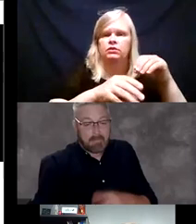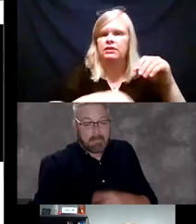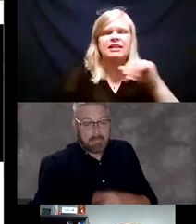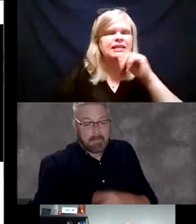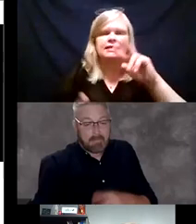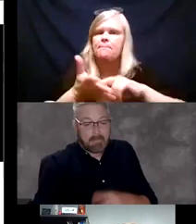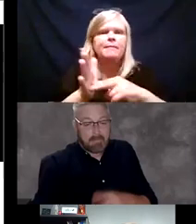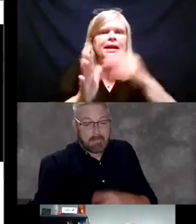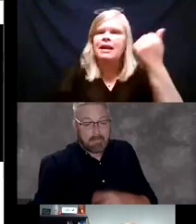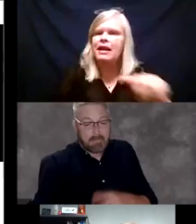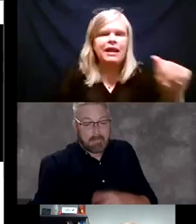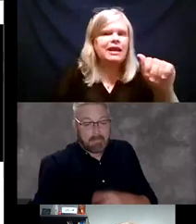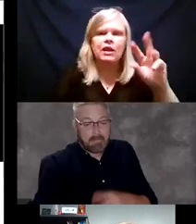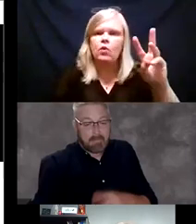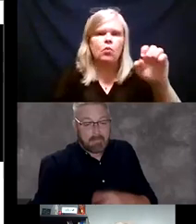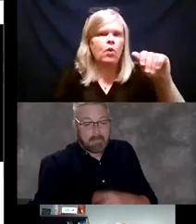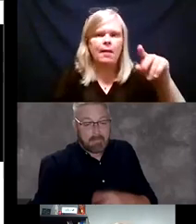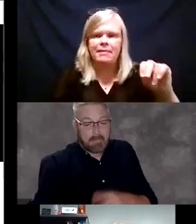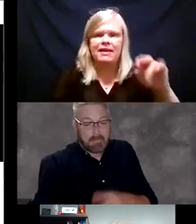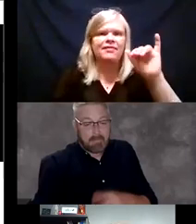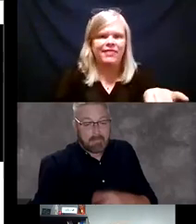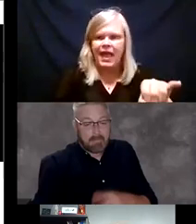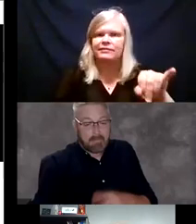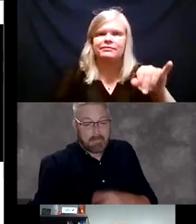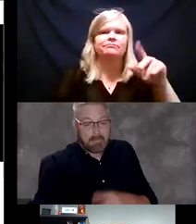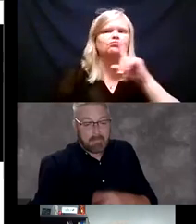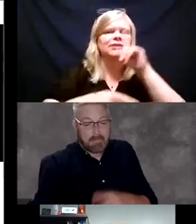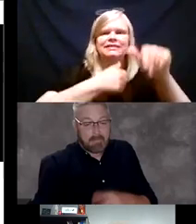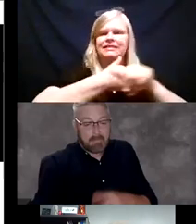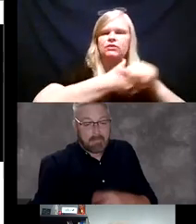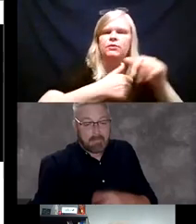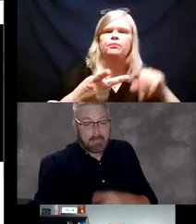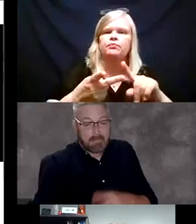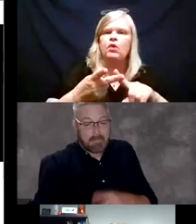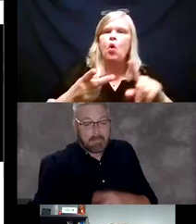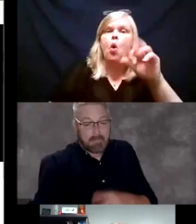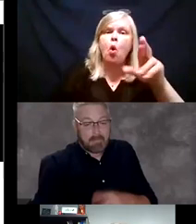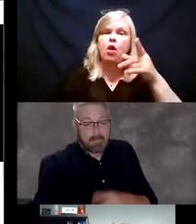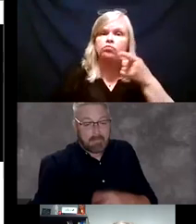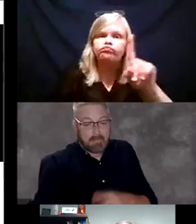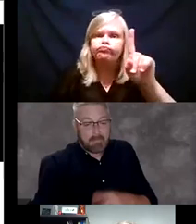THAT IS DANGEROUS. THREAT OR USE OF FORCE THAT